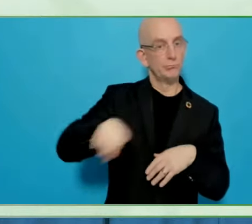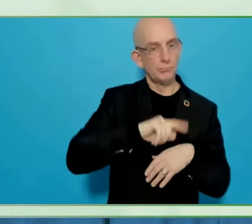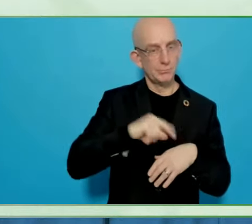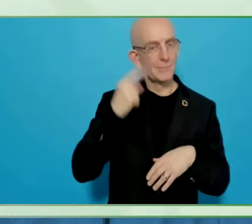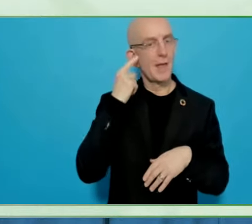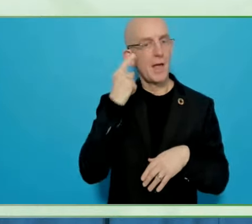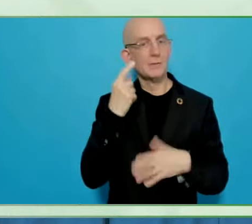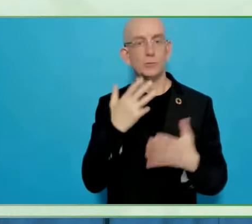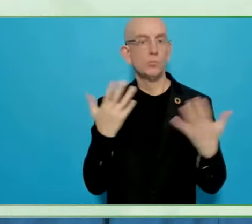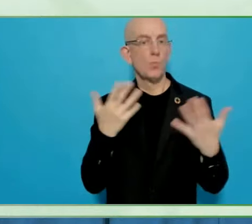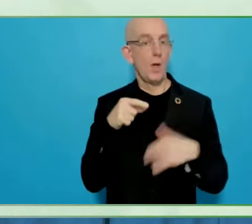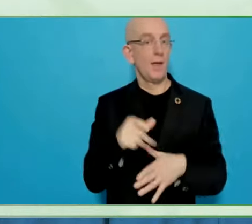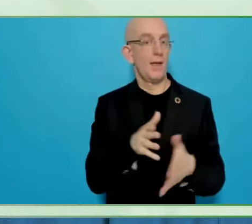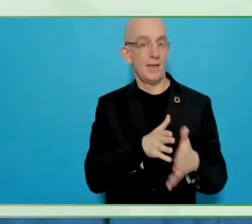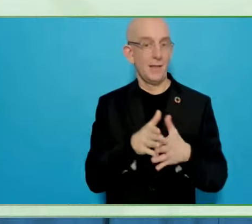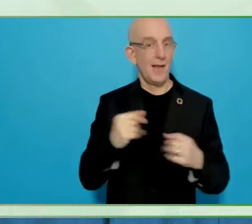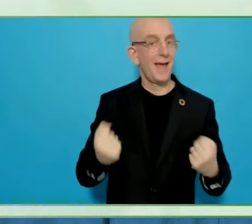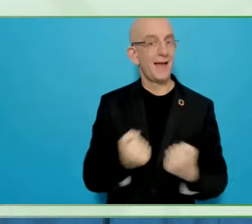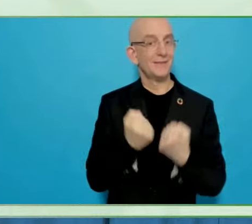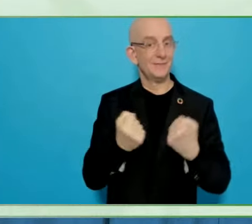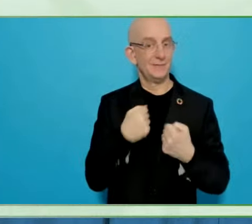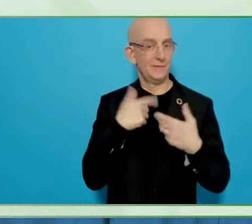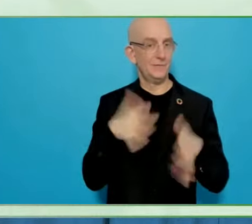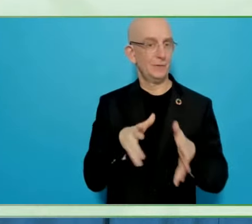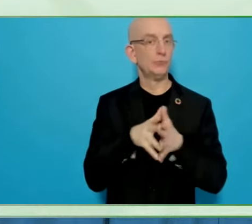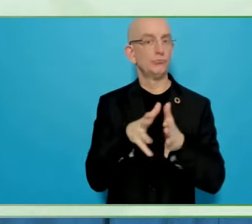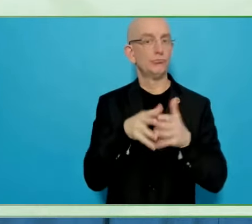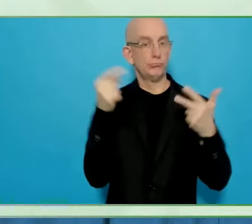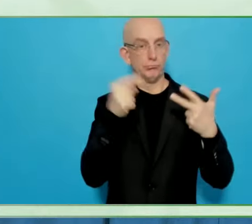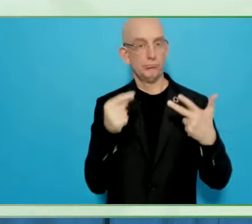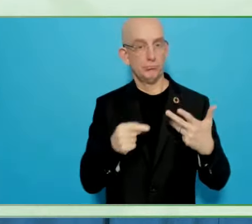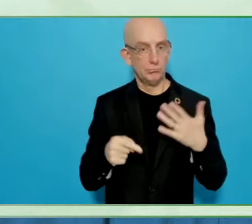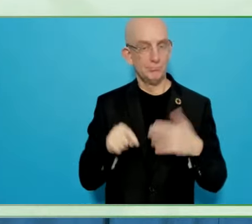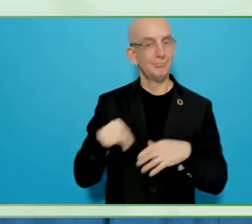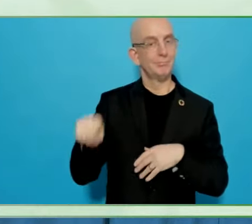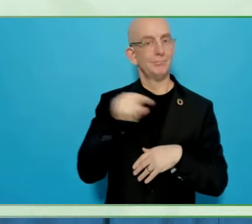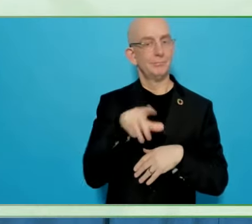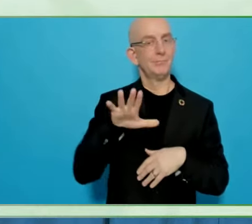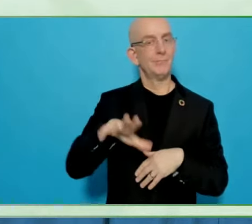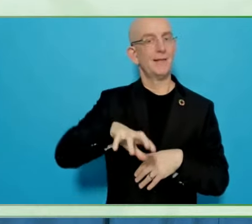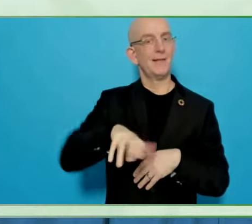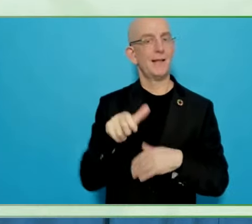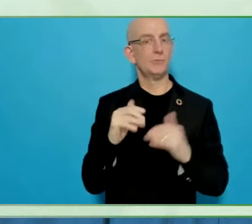organisations that provide training already in order to build synergy